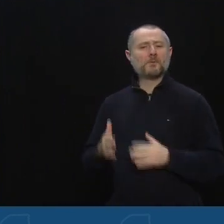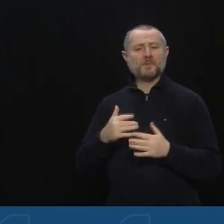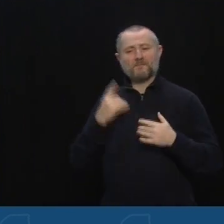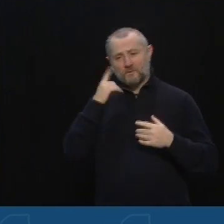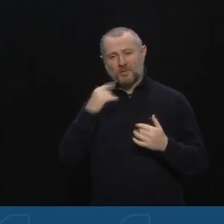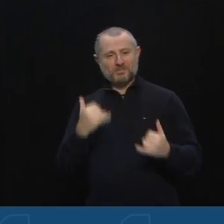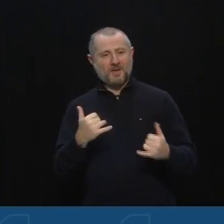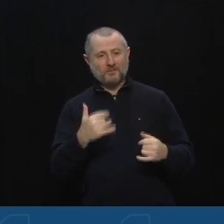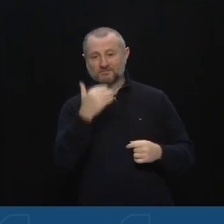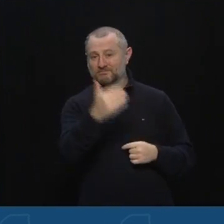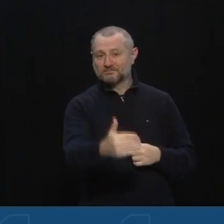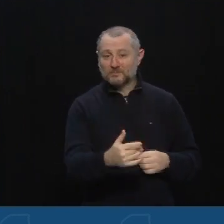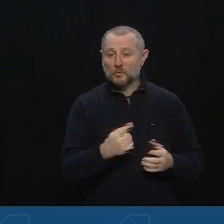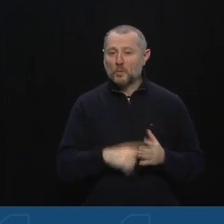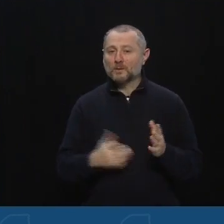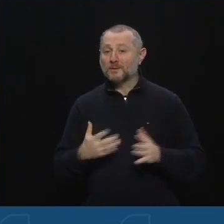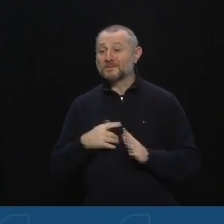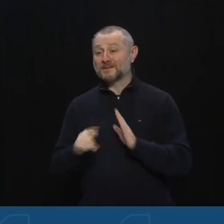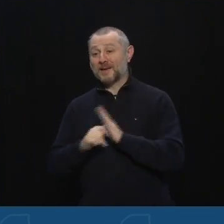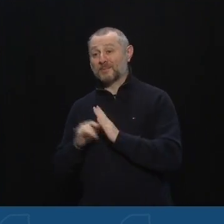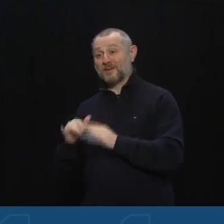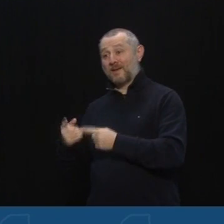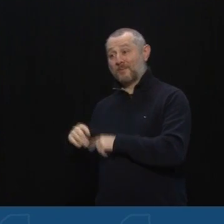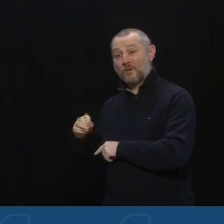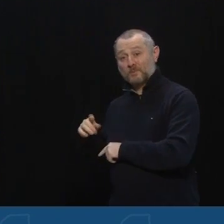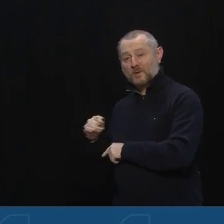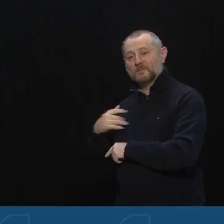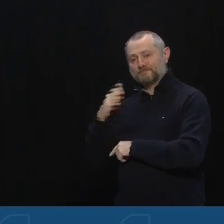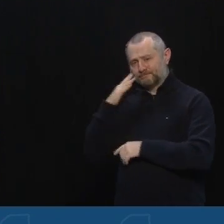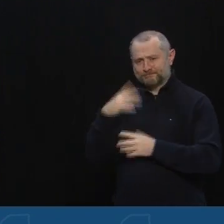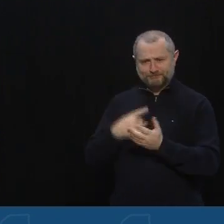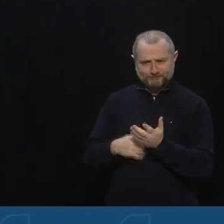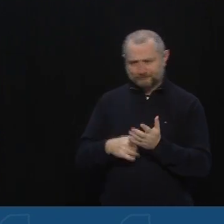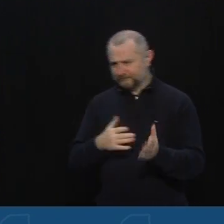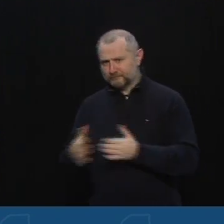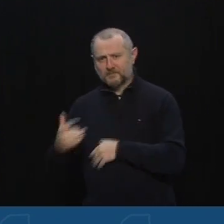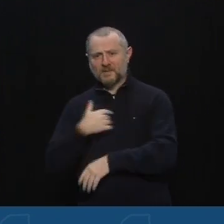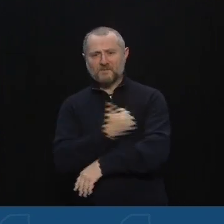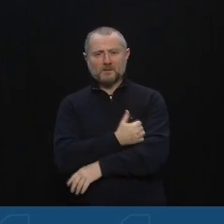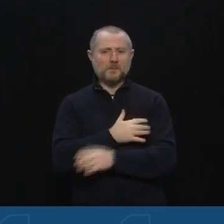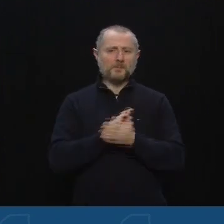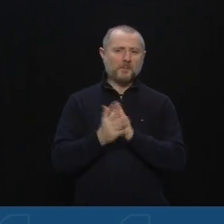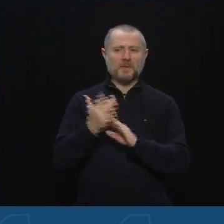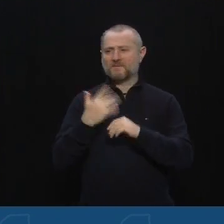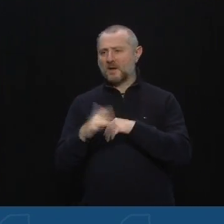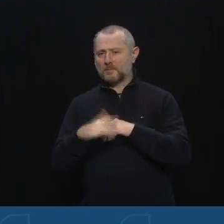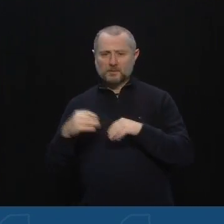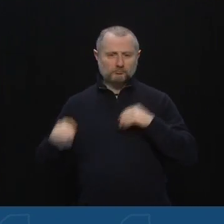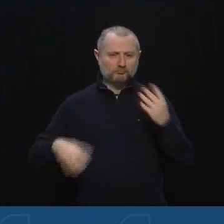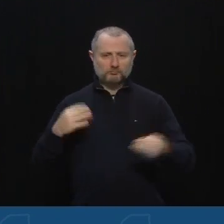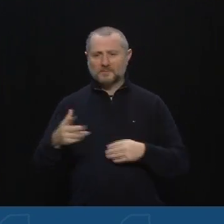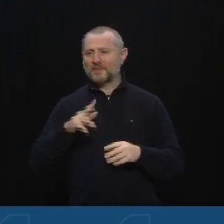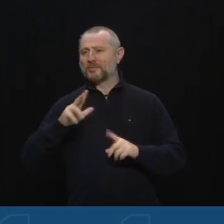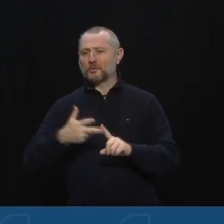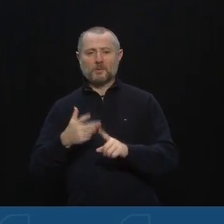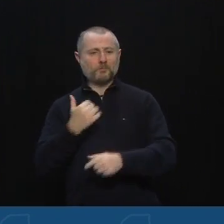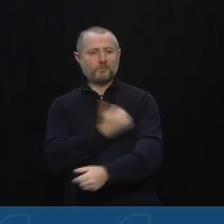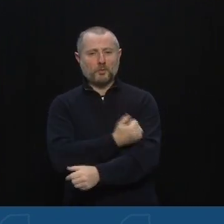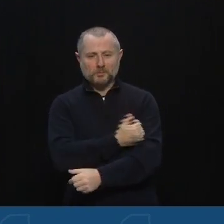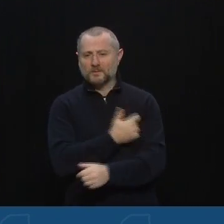AND BACK IN EARLY OCTOBER, HE STARTED PREPARING FOR THE WINTER SURGE. AND WHAT DID WE DO? WE TALKED ABOUT MAKING VACCINES